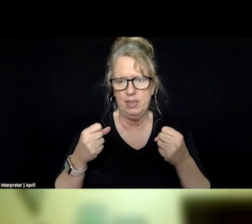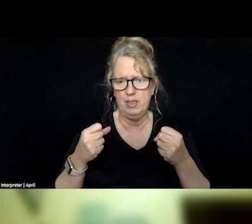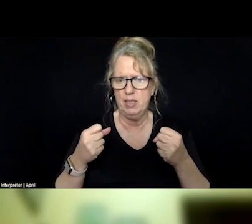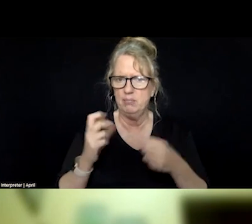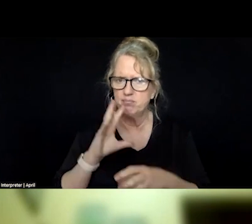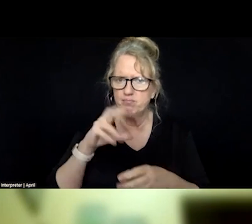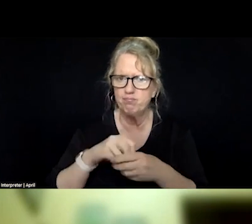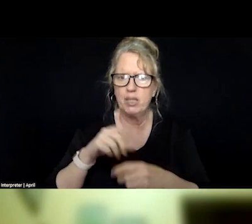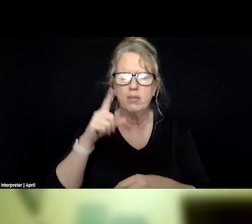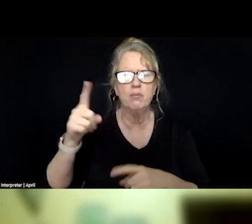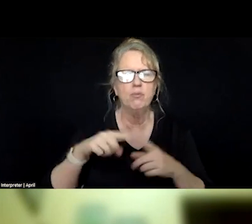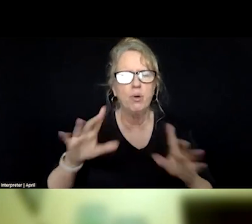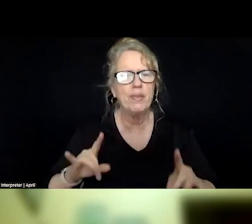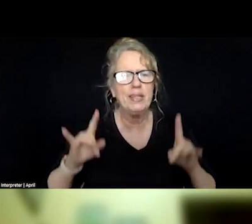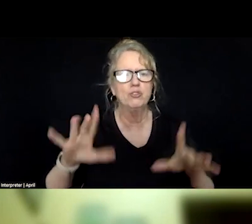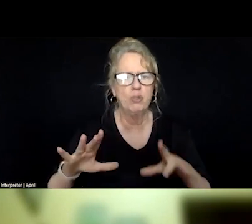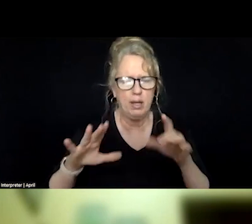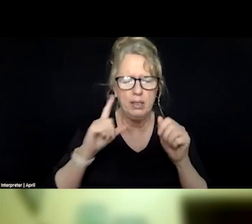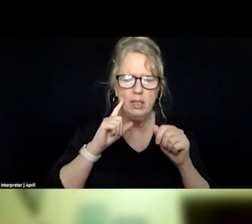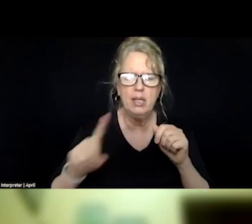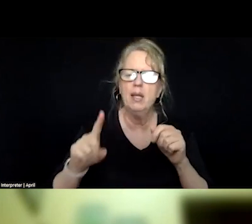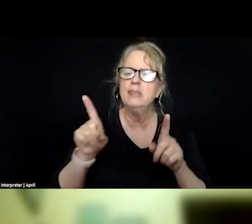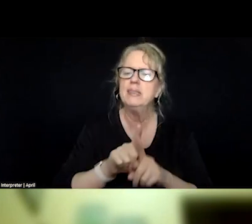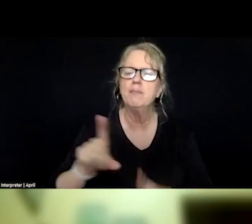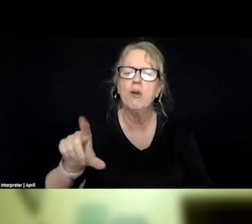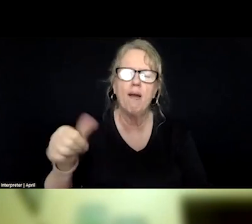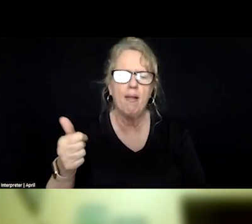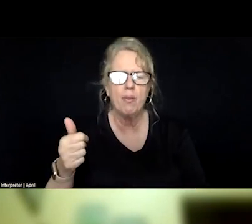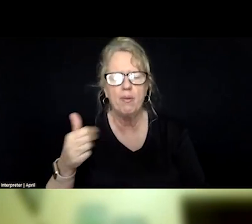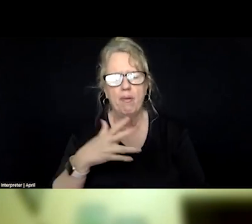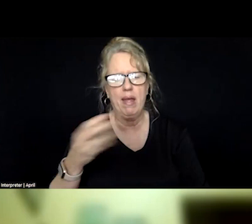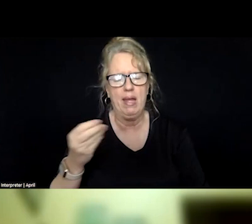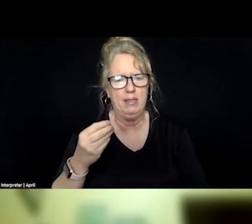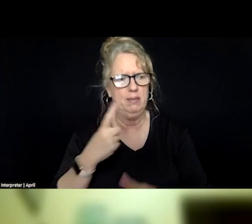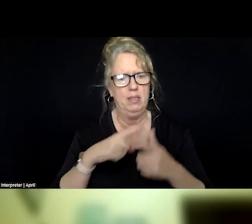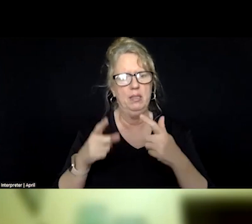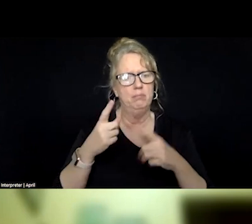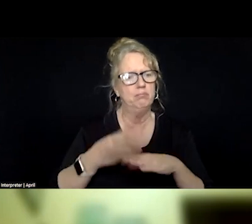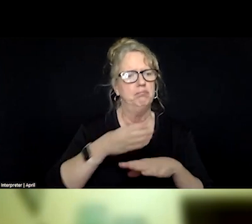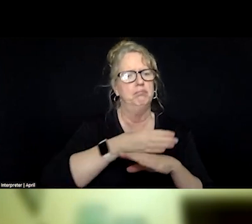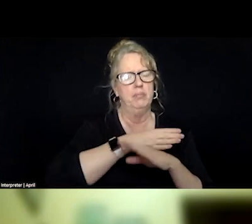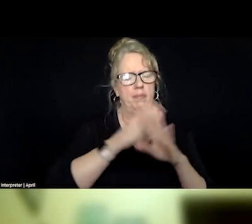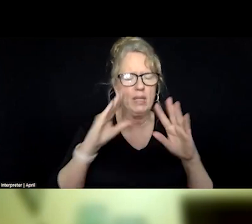AUSTRALIA LANDSCAPE AND IT IS INCREASINGLY USED TO PROVIDE